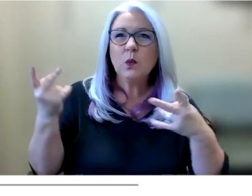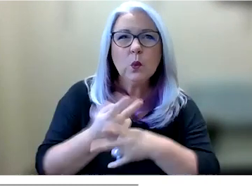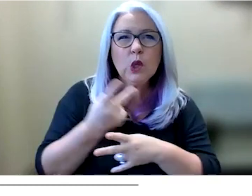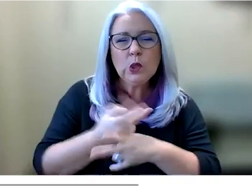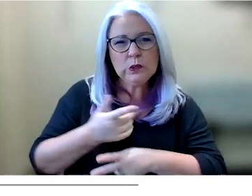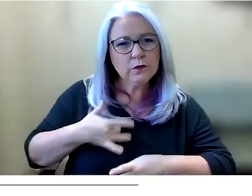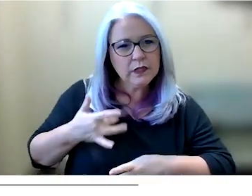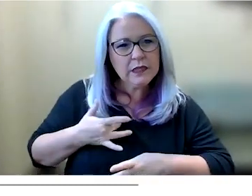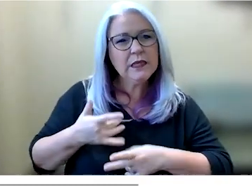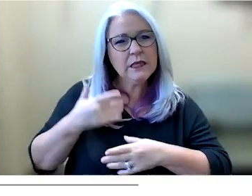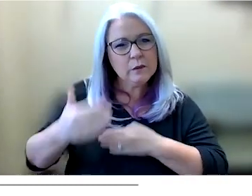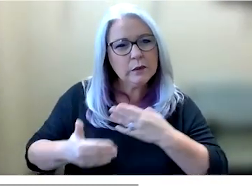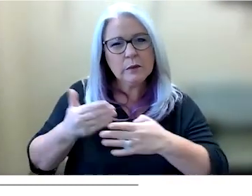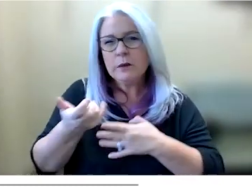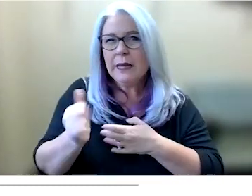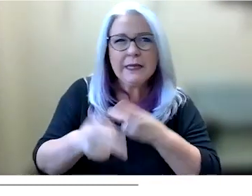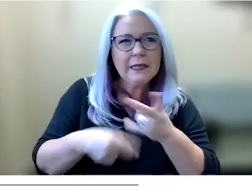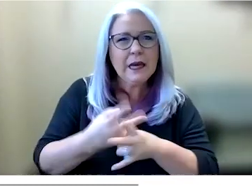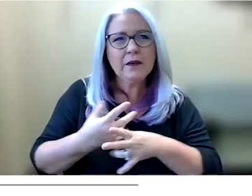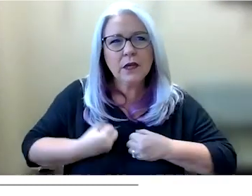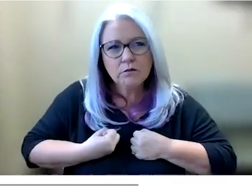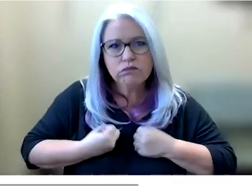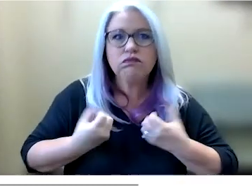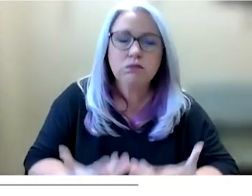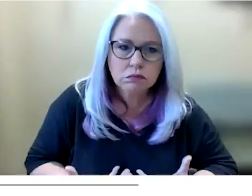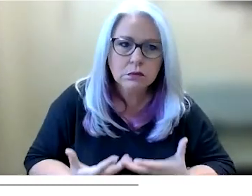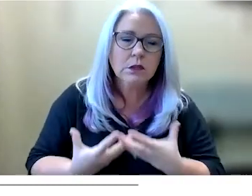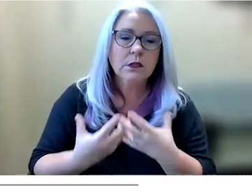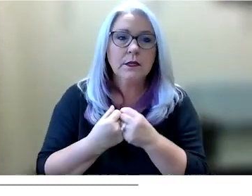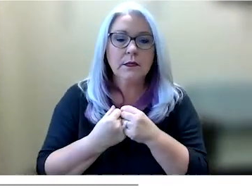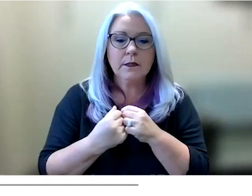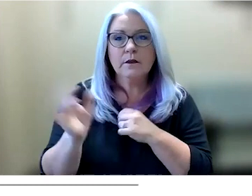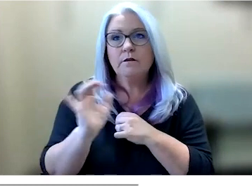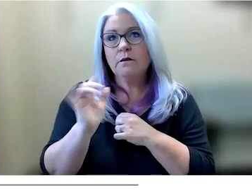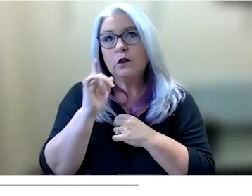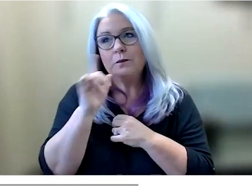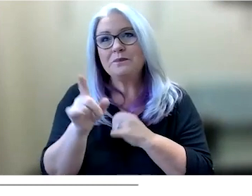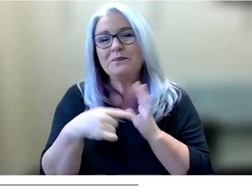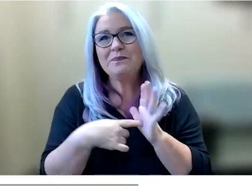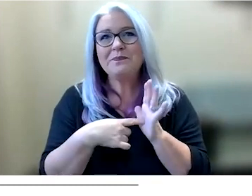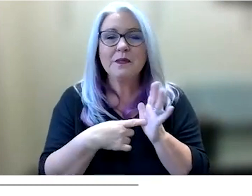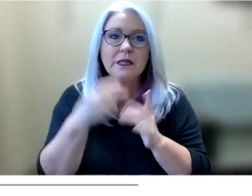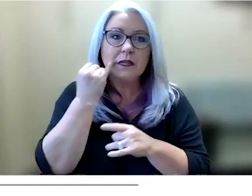and it's with any type of exertion. So that symptom if